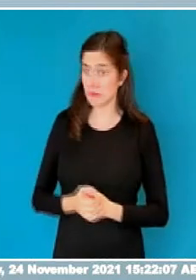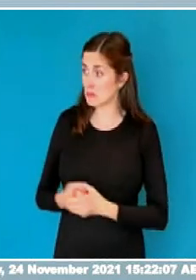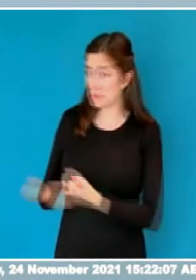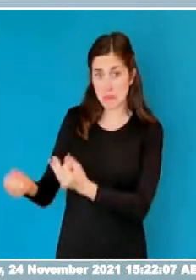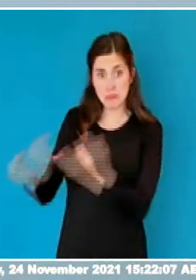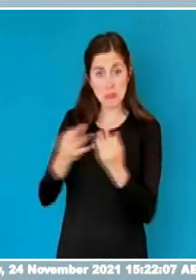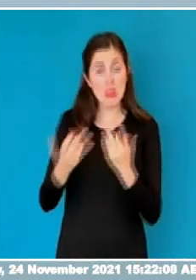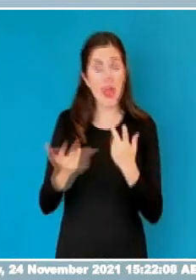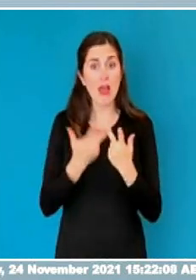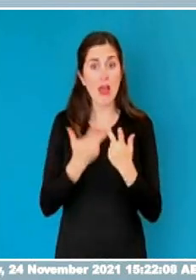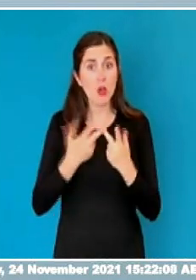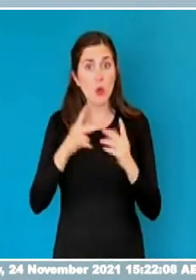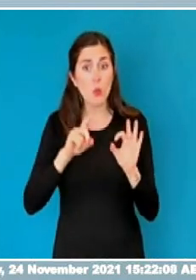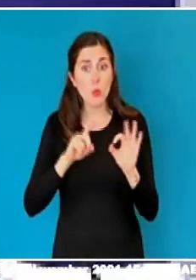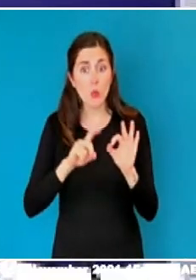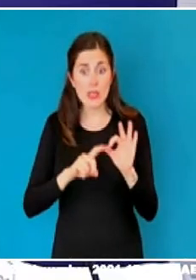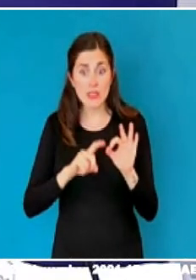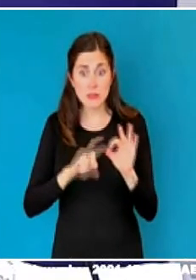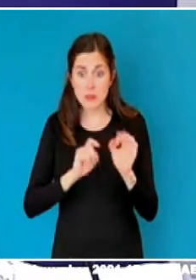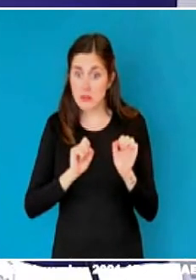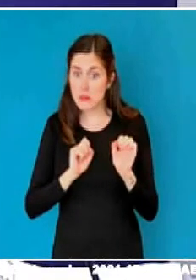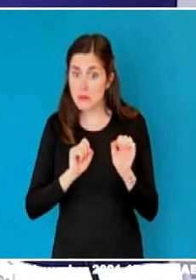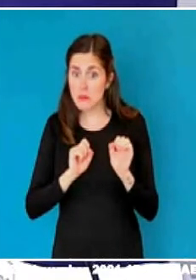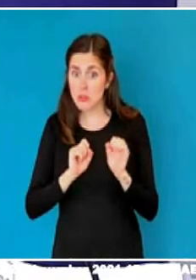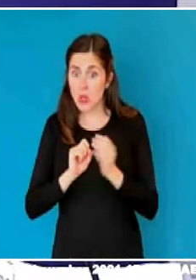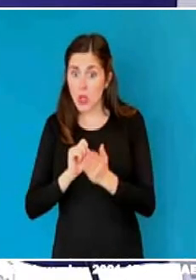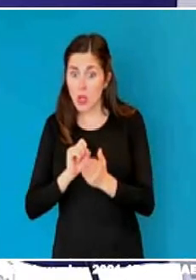Thank you. CHAIR: Sorry --- someone want to say something?